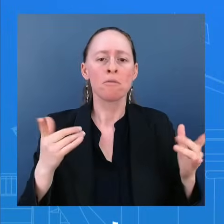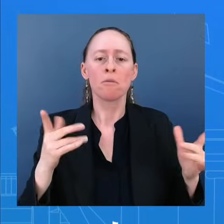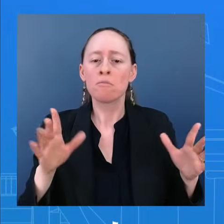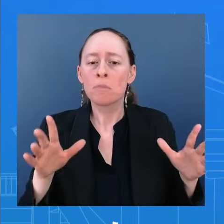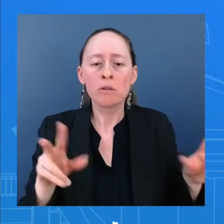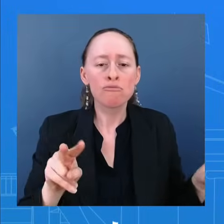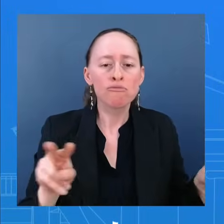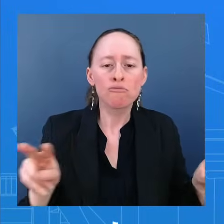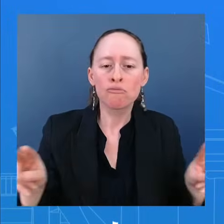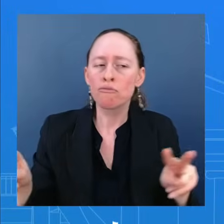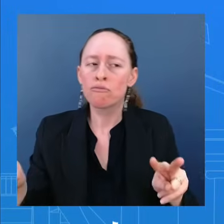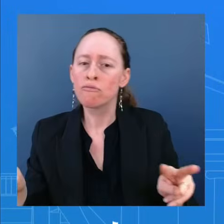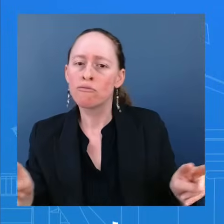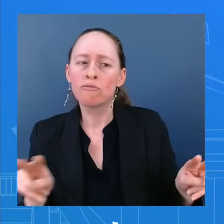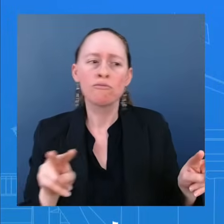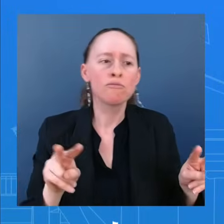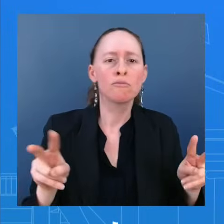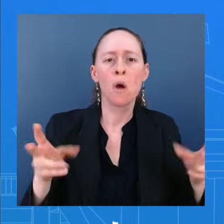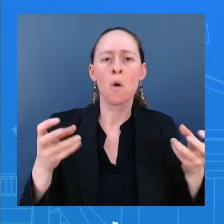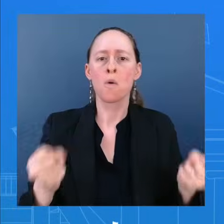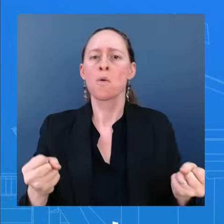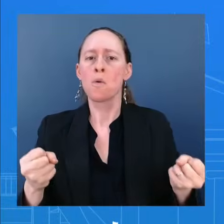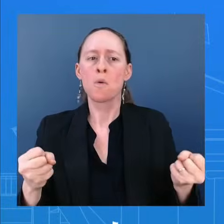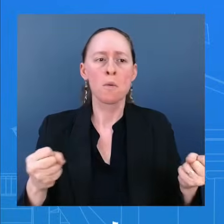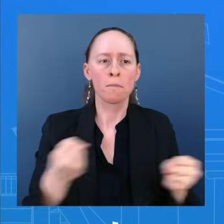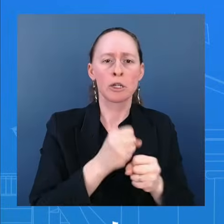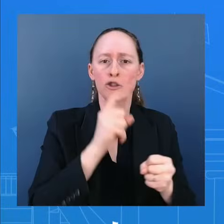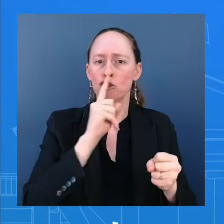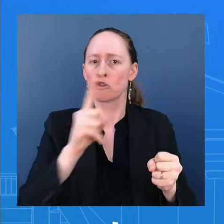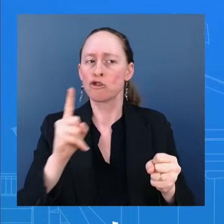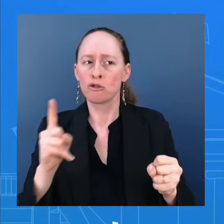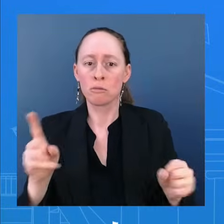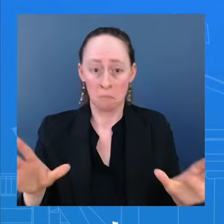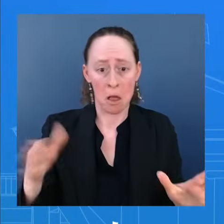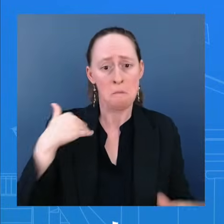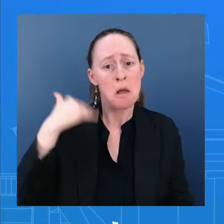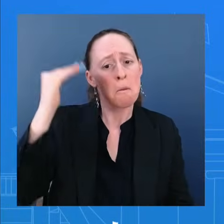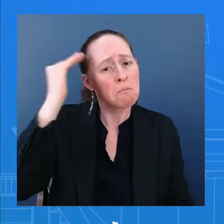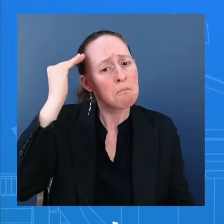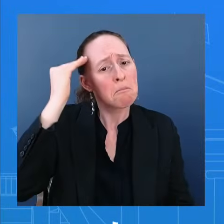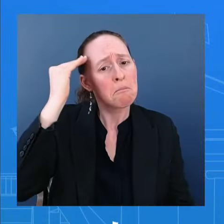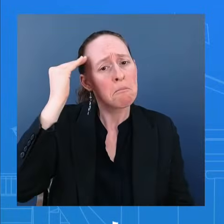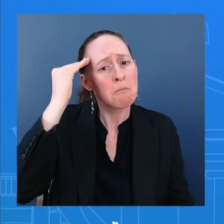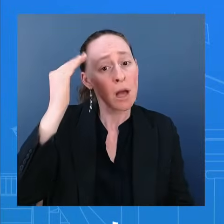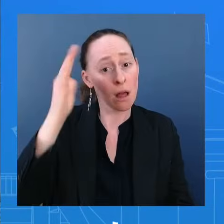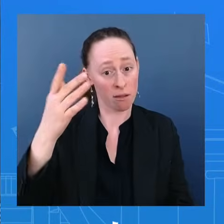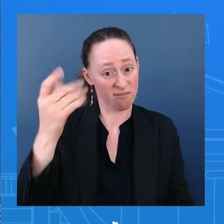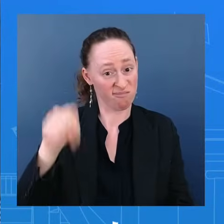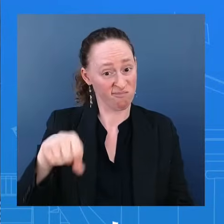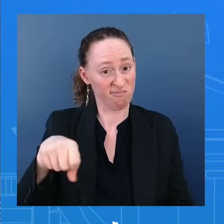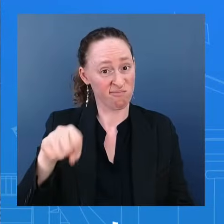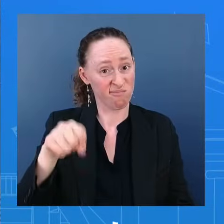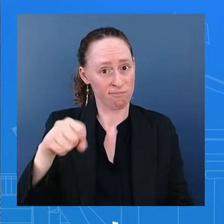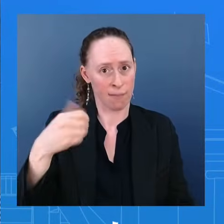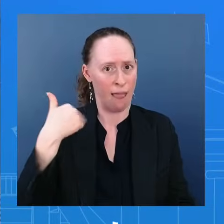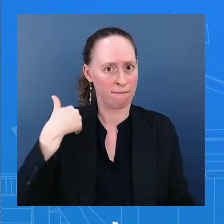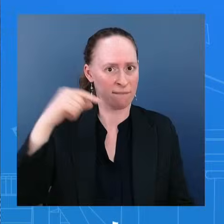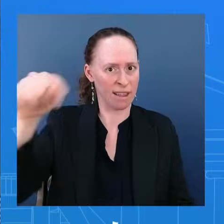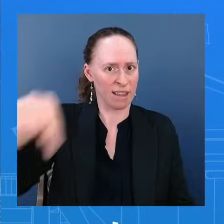and we recognize what they recognize, that there are some legitimate threats that they're trying to -- The Press: Have they given any indication what they mean by "temporary," given that they've been, you know, in occupation of the Golan Heights --